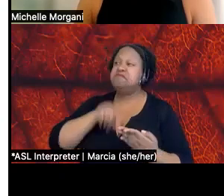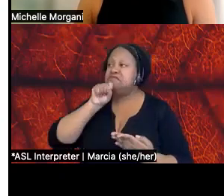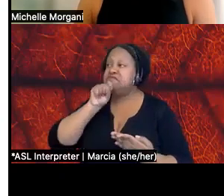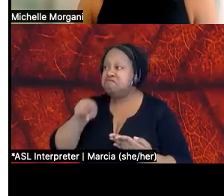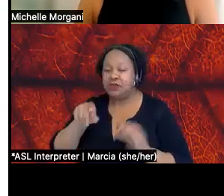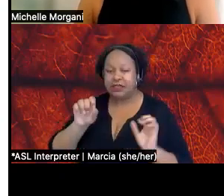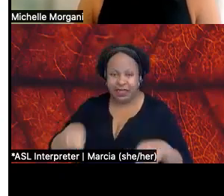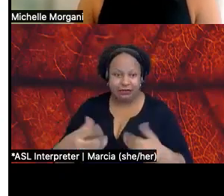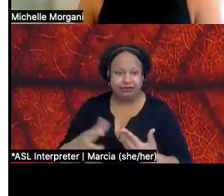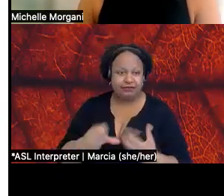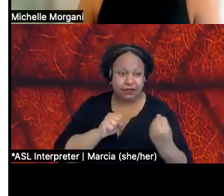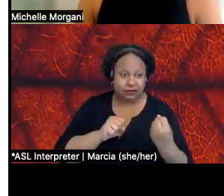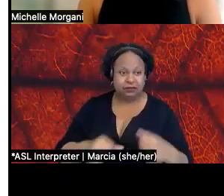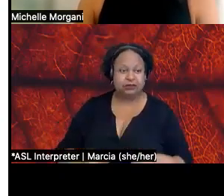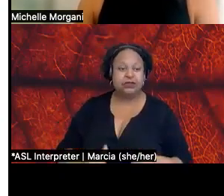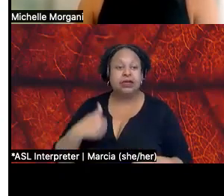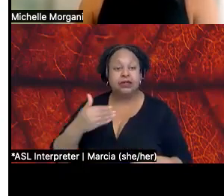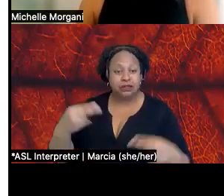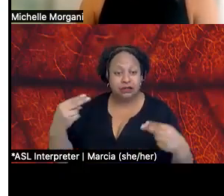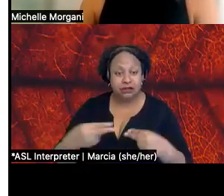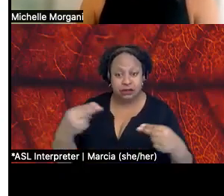I also wanted to talk about mind maps.